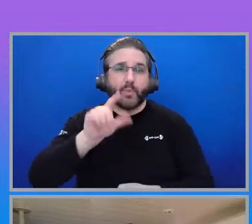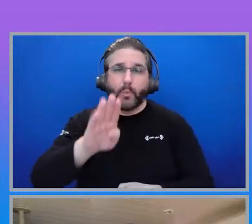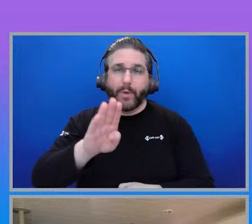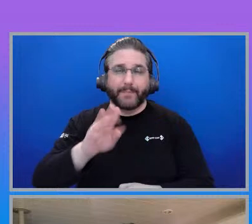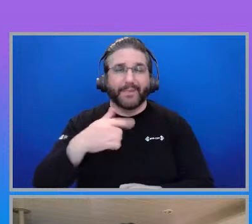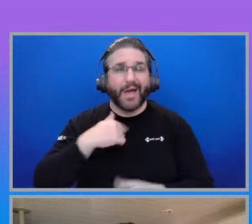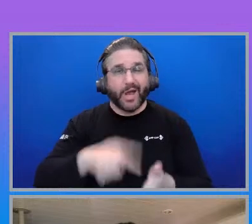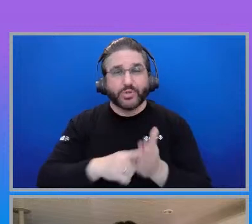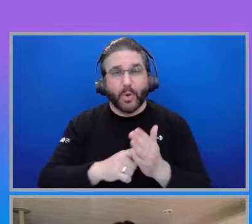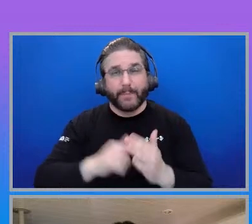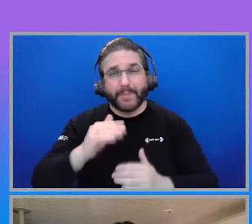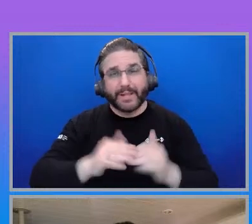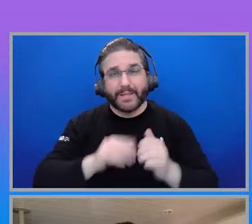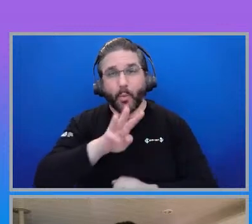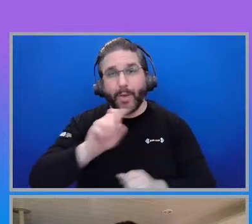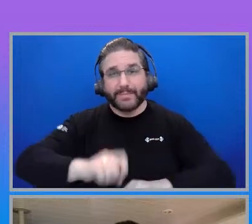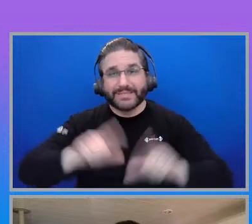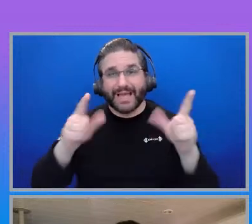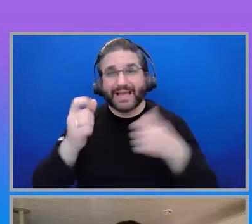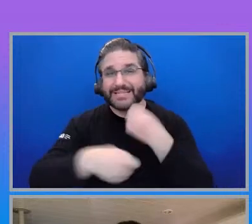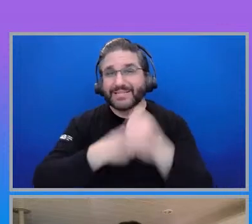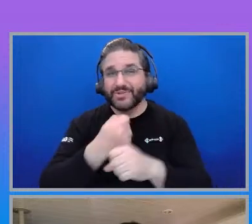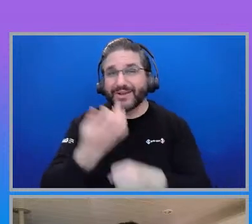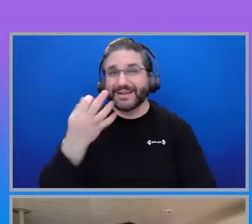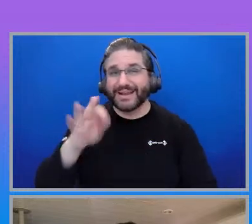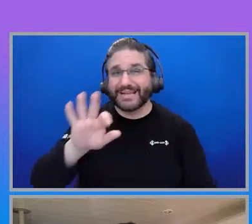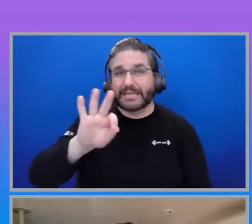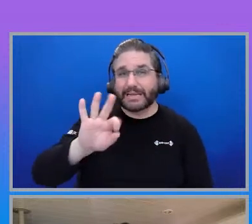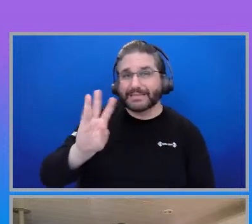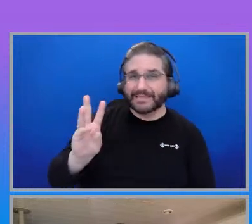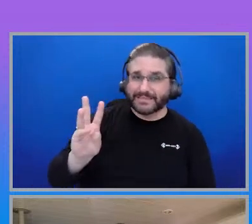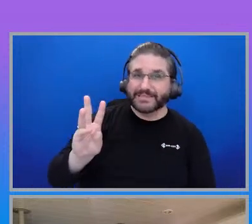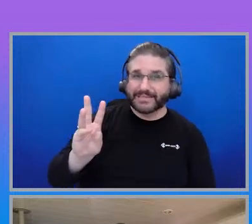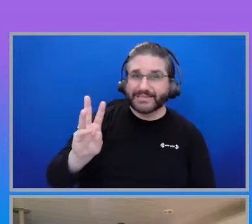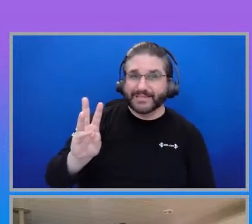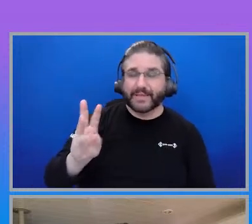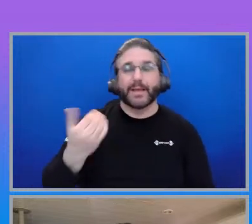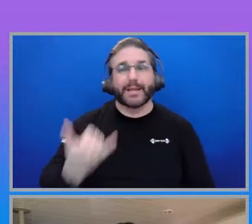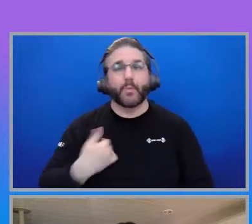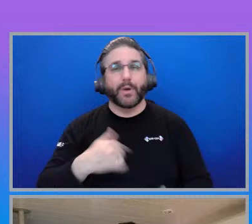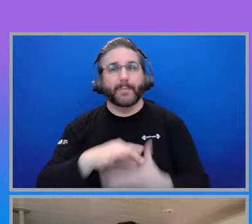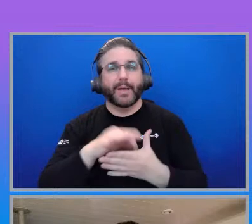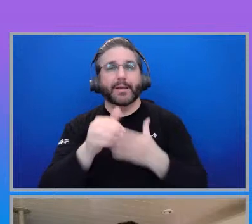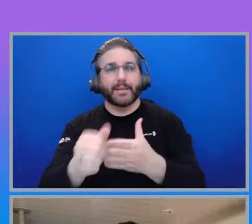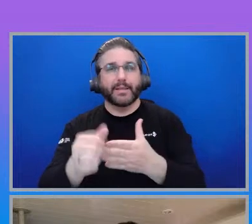building sites in 1996, and